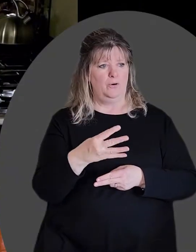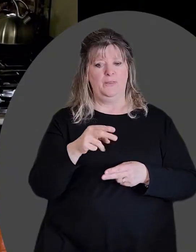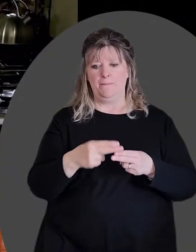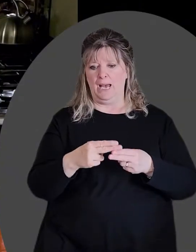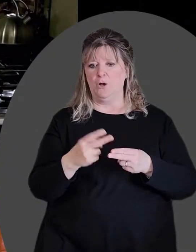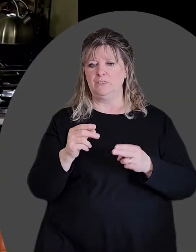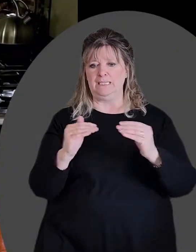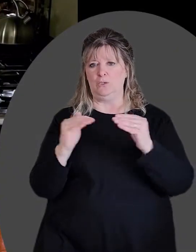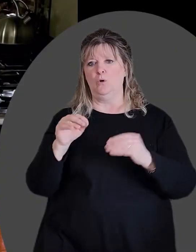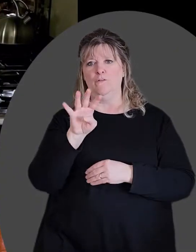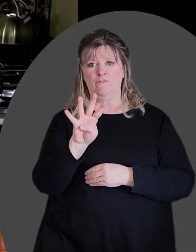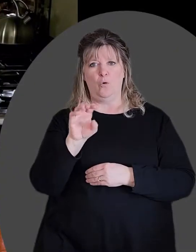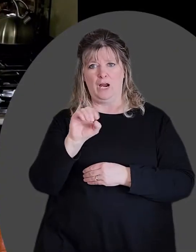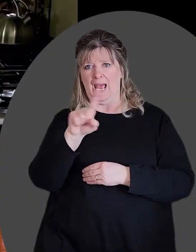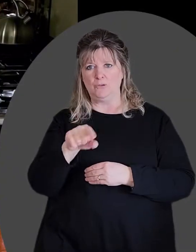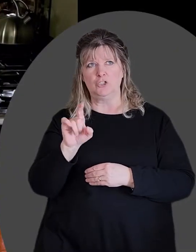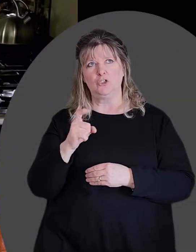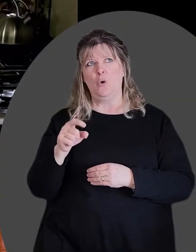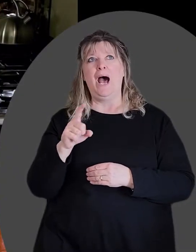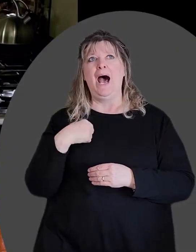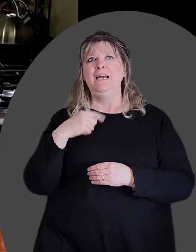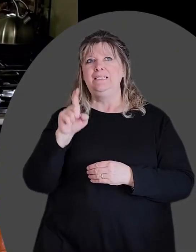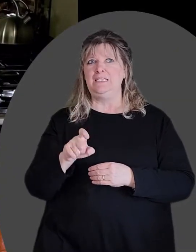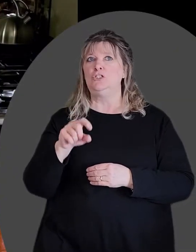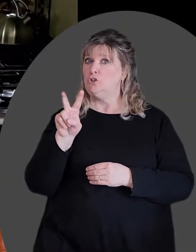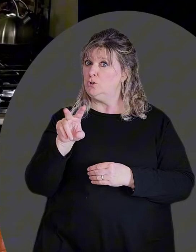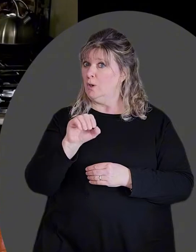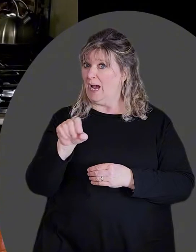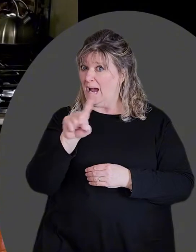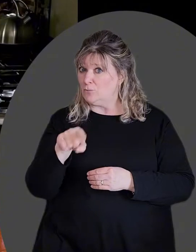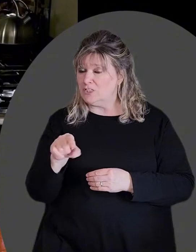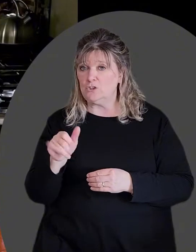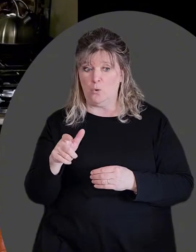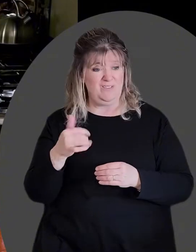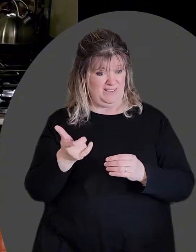so I need 2 ounces and it just so happens that these little containers that I got in the store